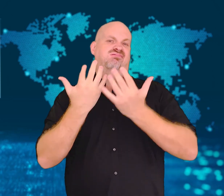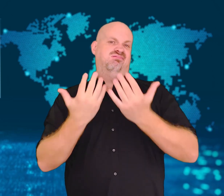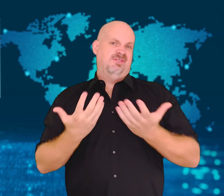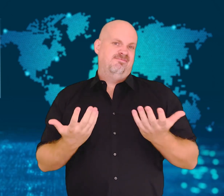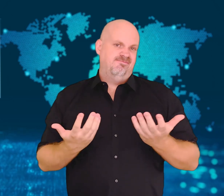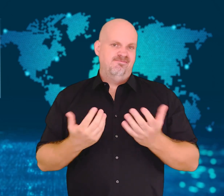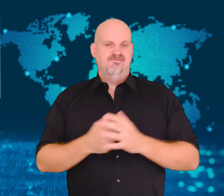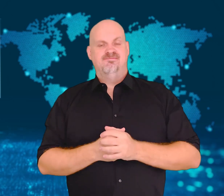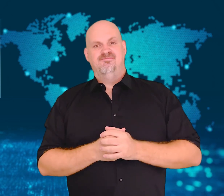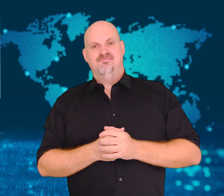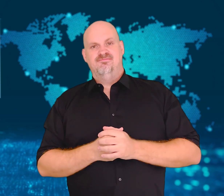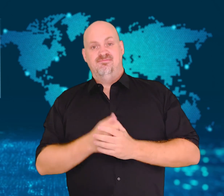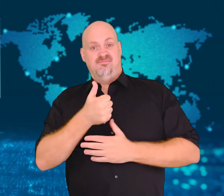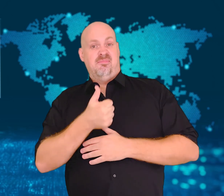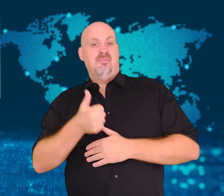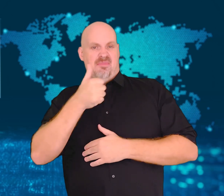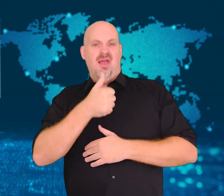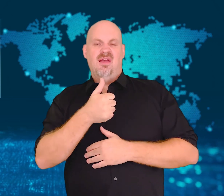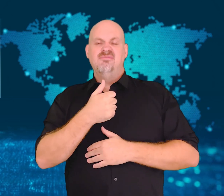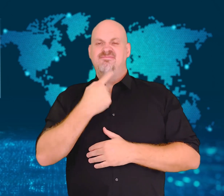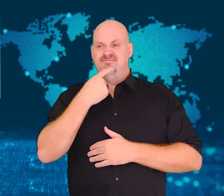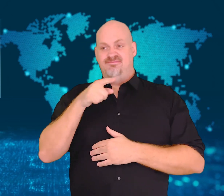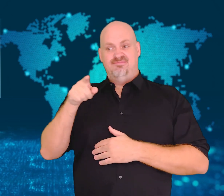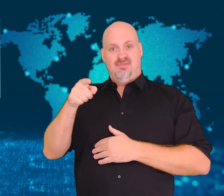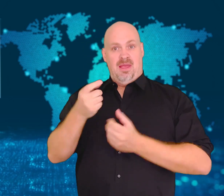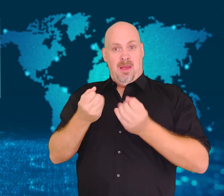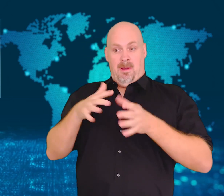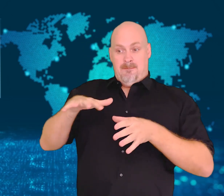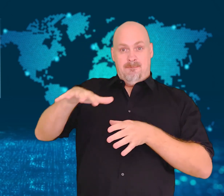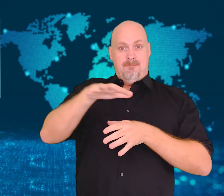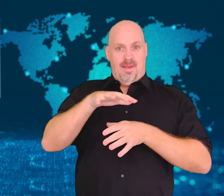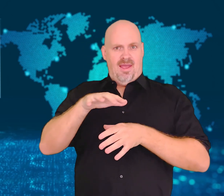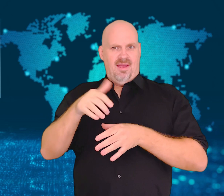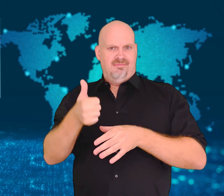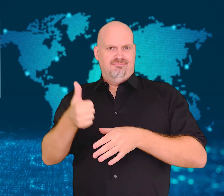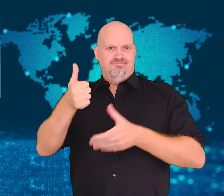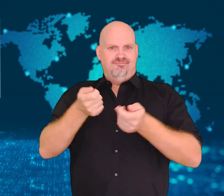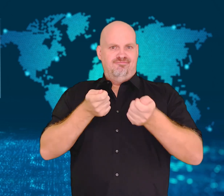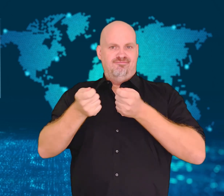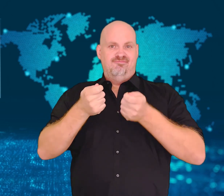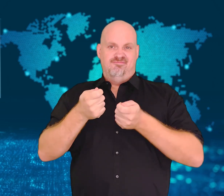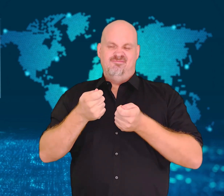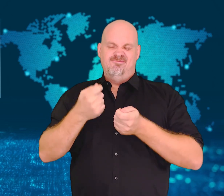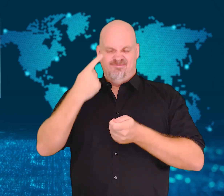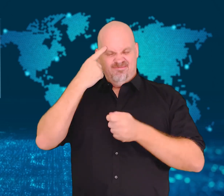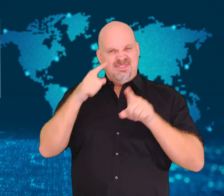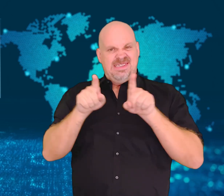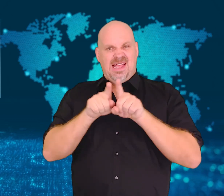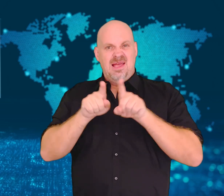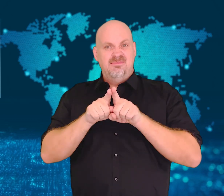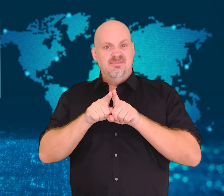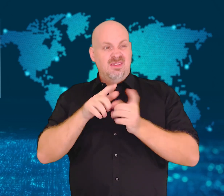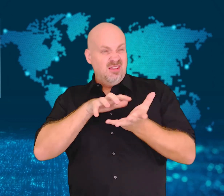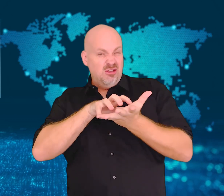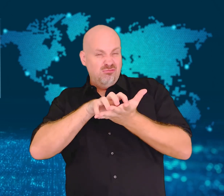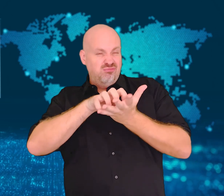The mayor also agreed with the park's director that the damage cannot be undone.